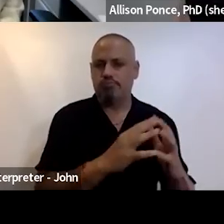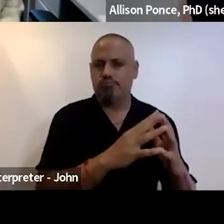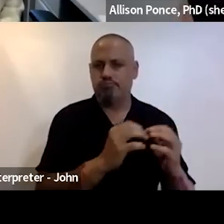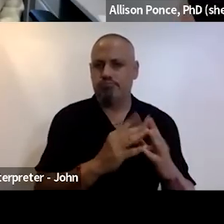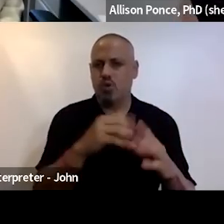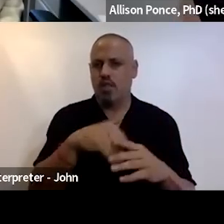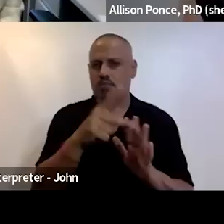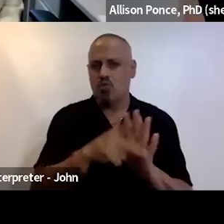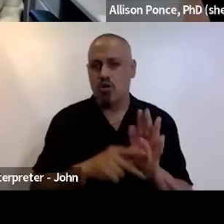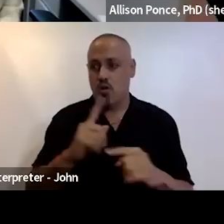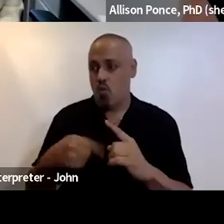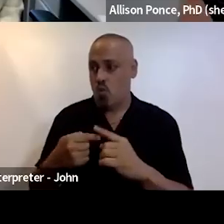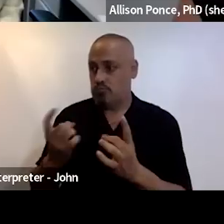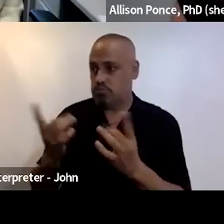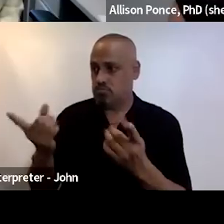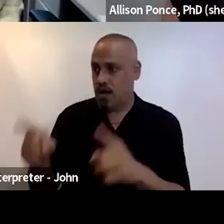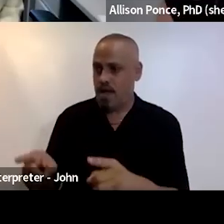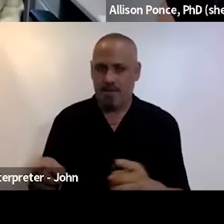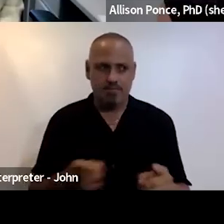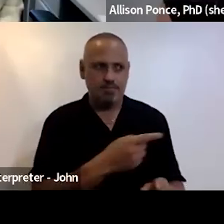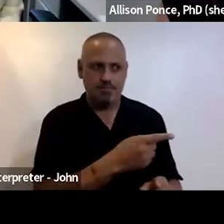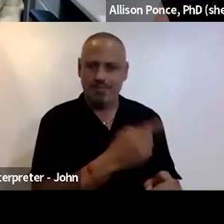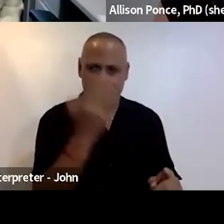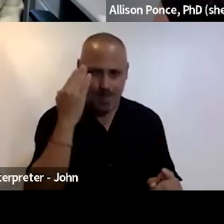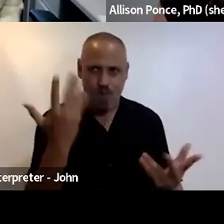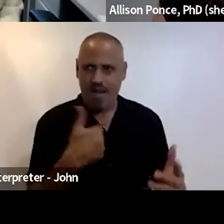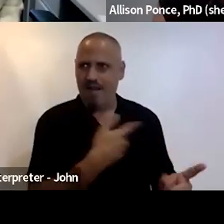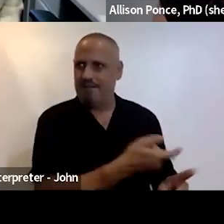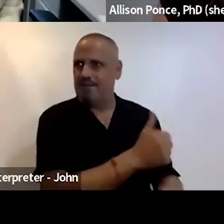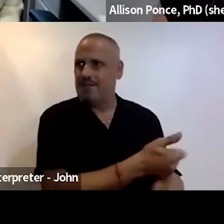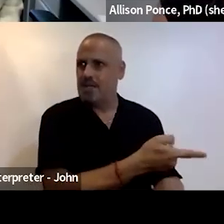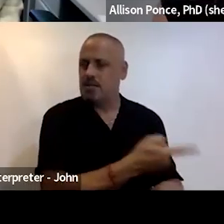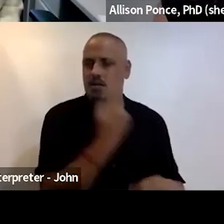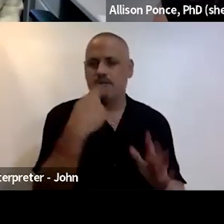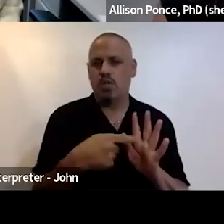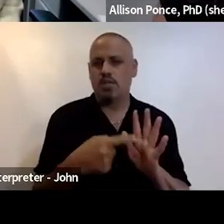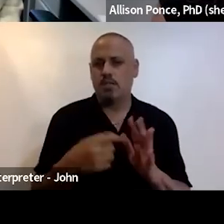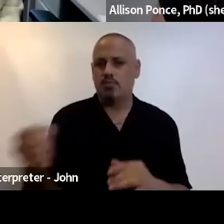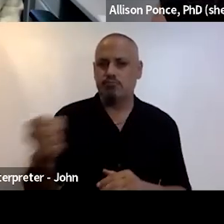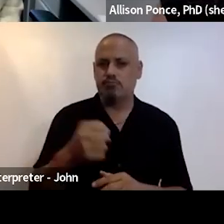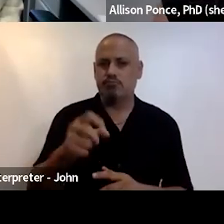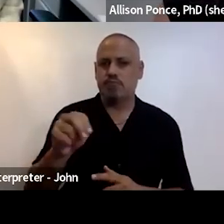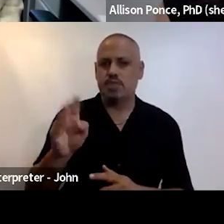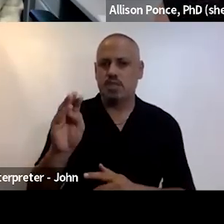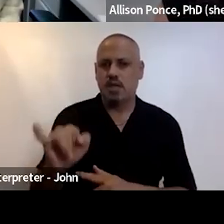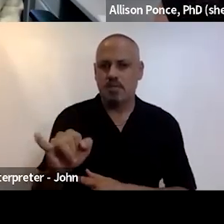so that when the crisis does happen, you know exactly who to turn to. But I think, for example, bringing in NAMI for a presentation